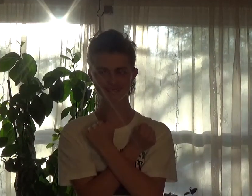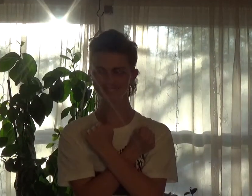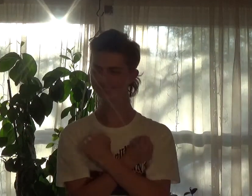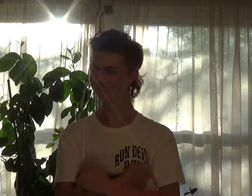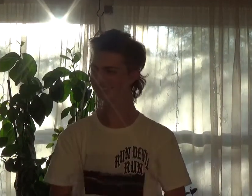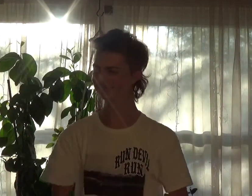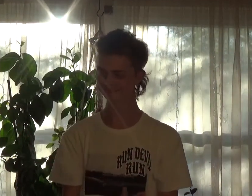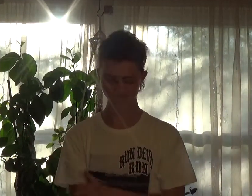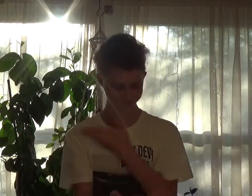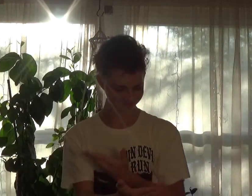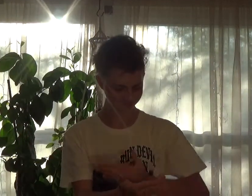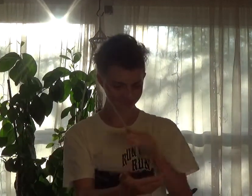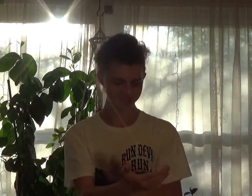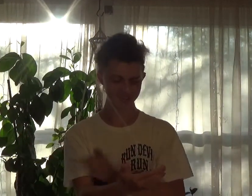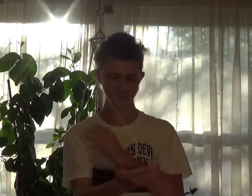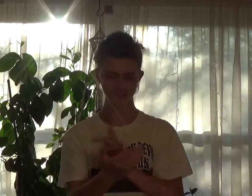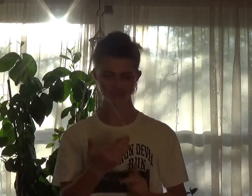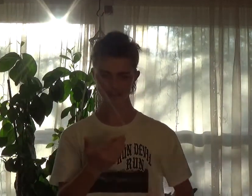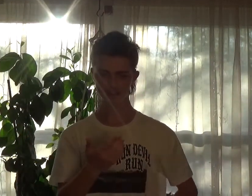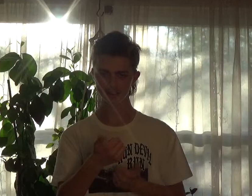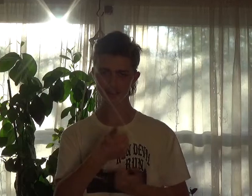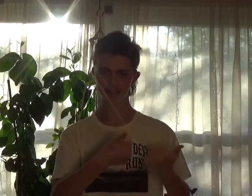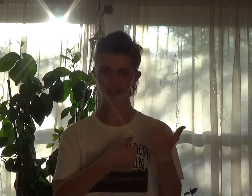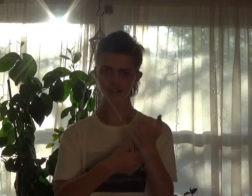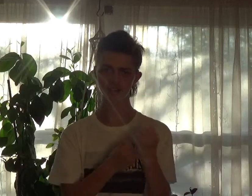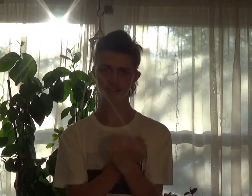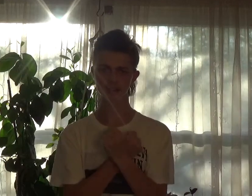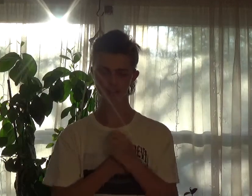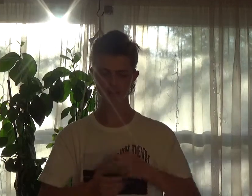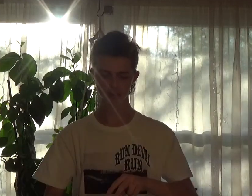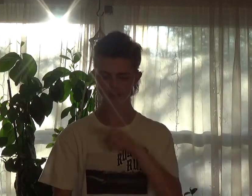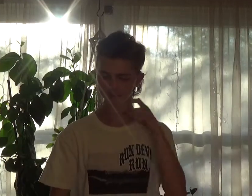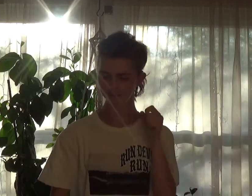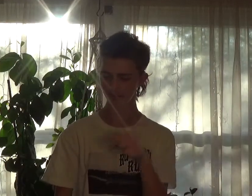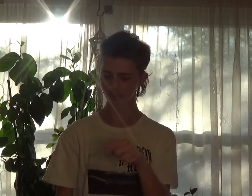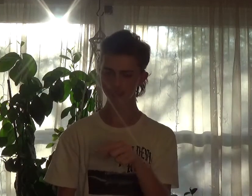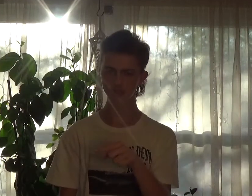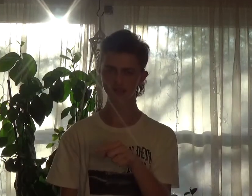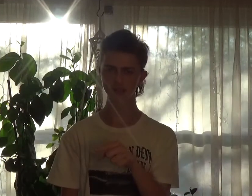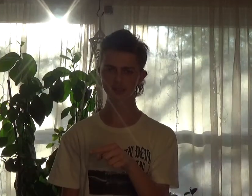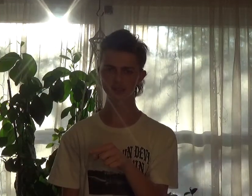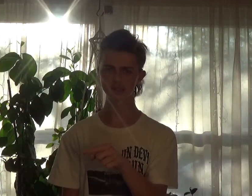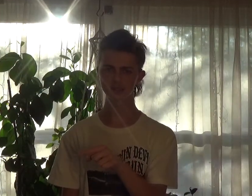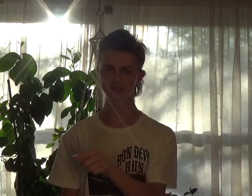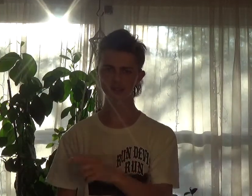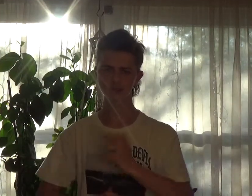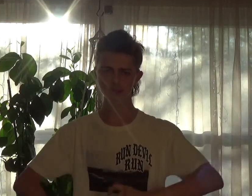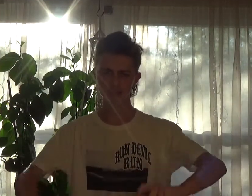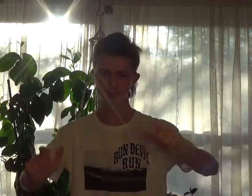He said (King of Love) You can spit on me (King of Love)